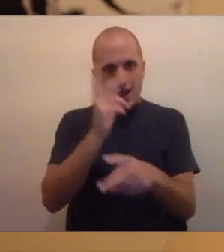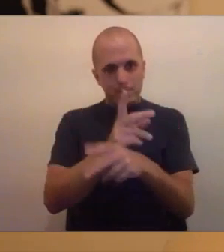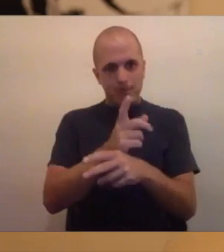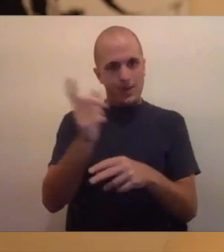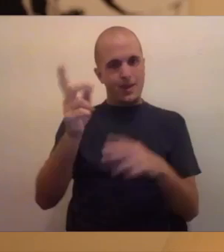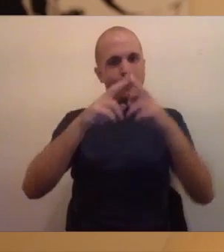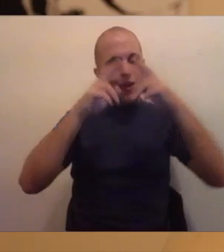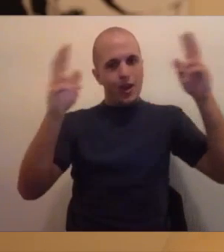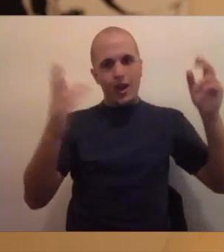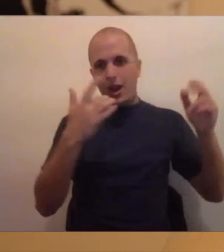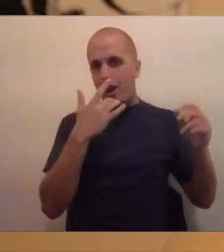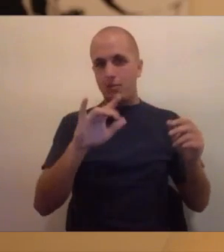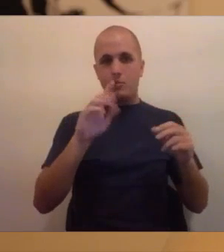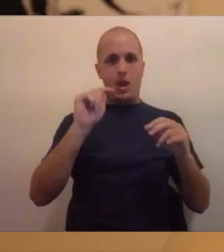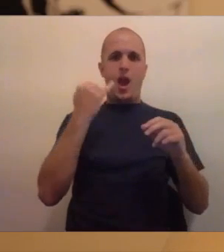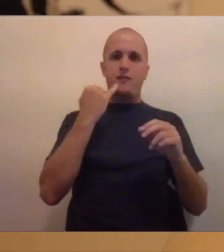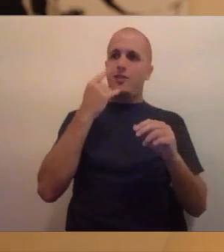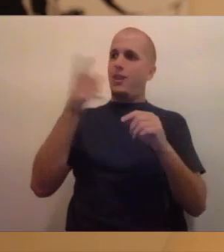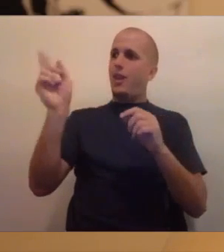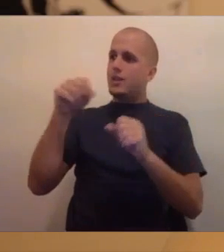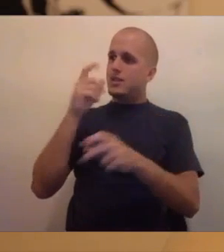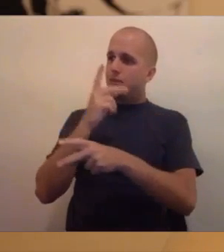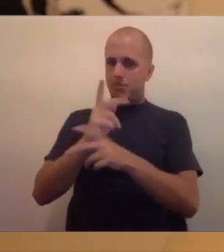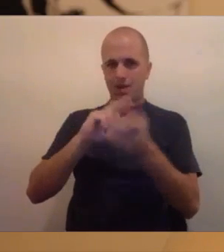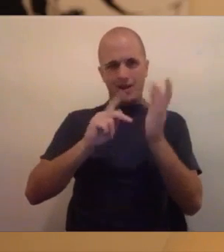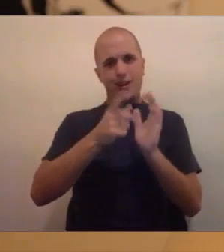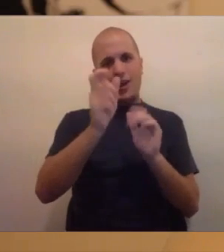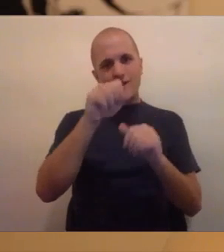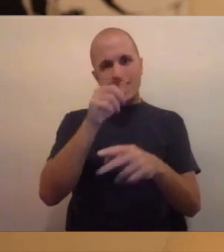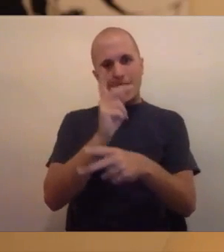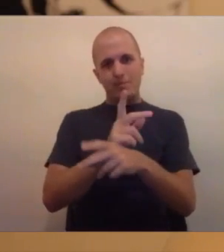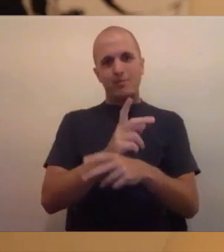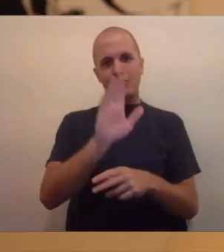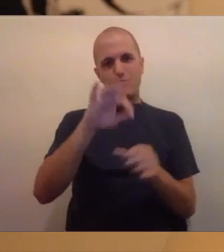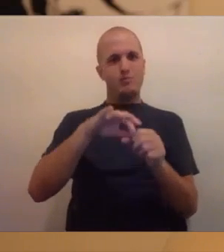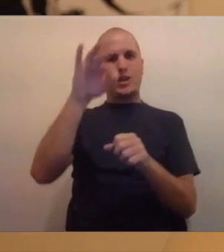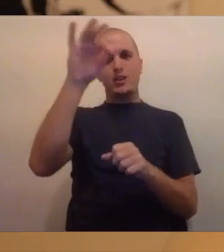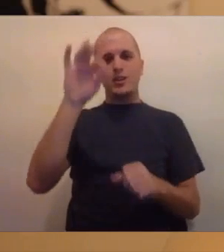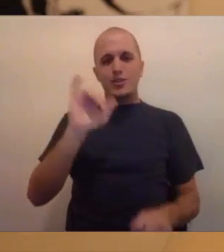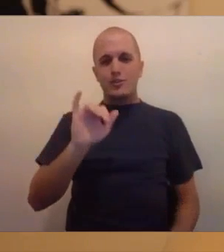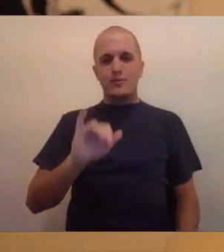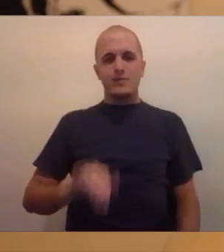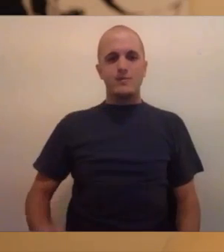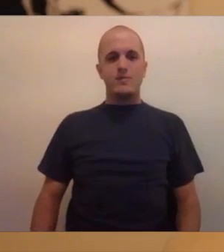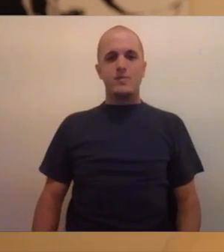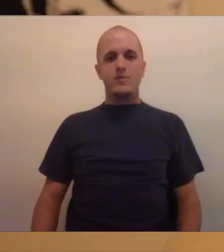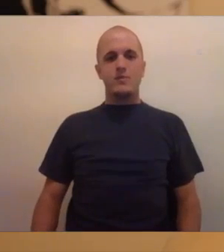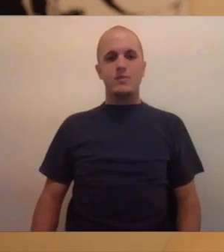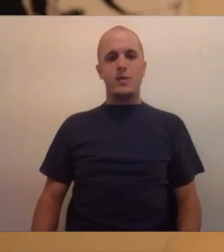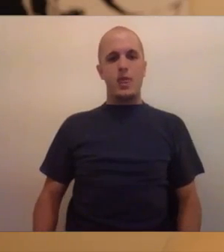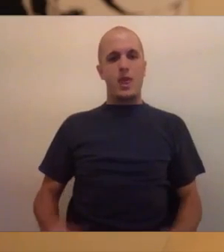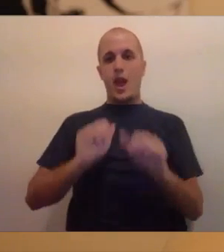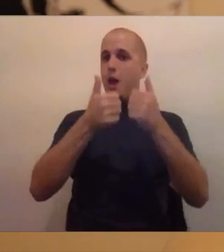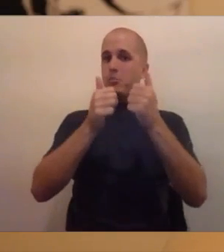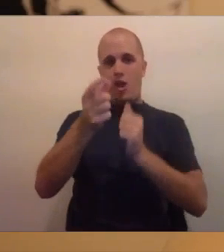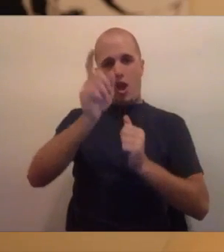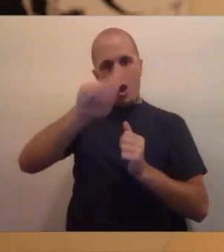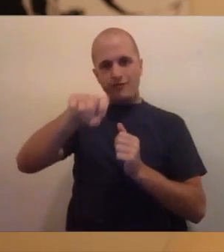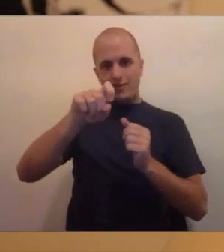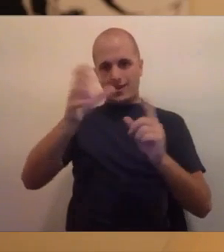keep it. And they are very lucky if they keep it. You can keep, too.